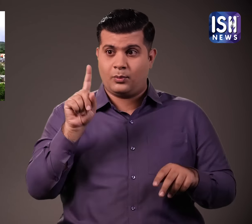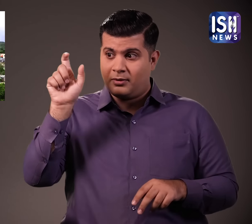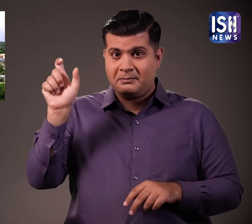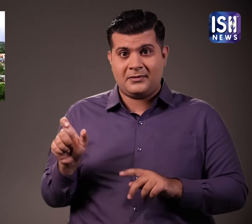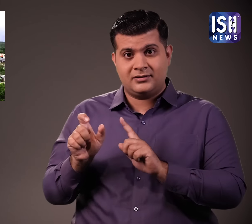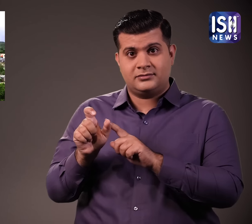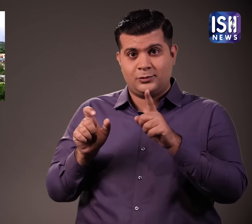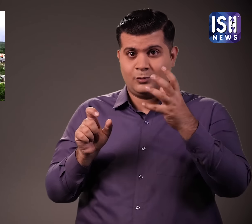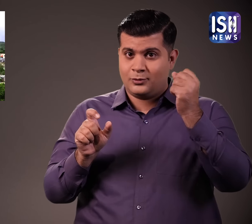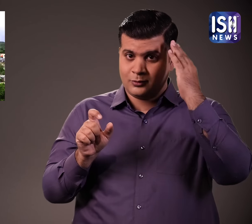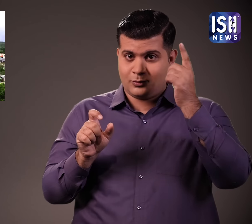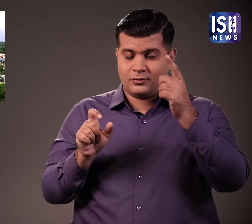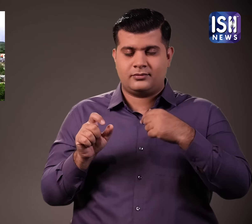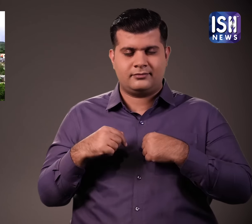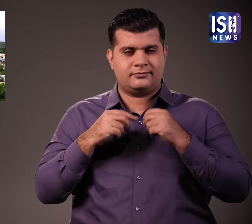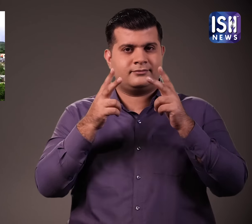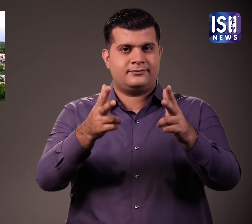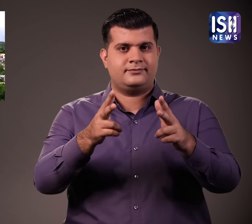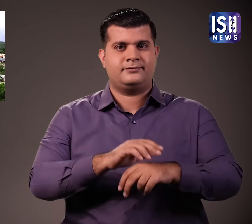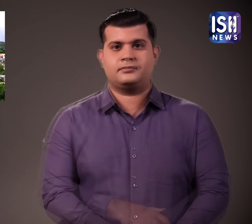Do you know who is this person? Let me tell you.